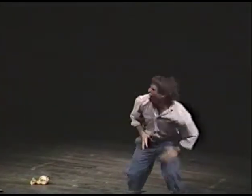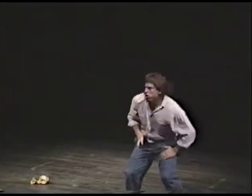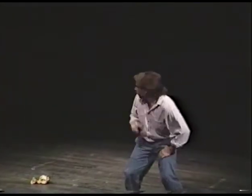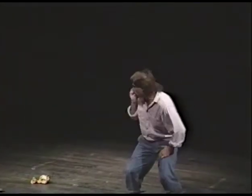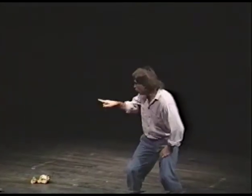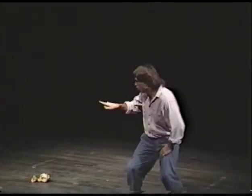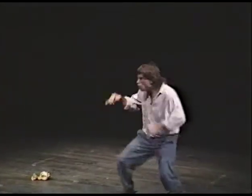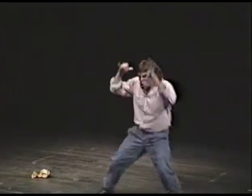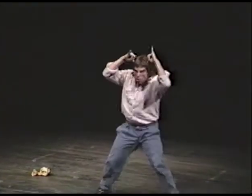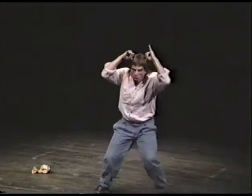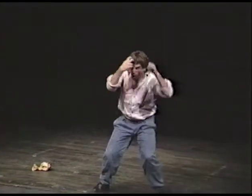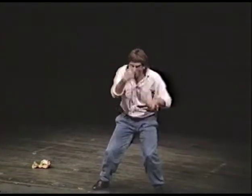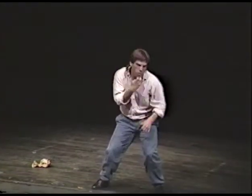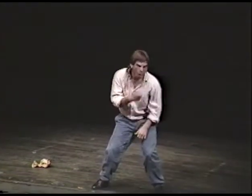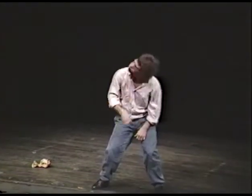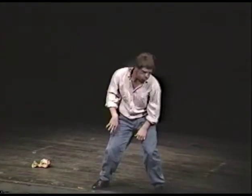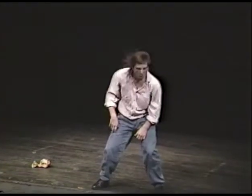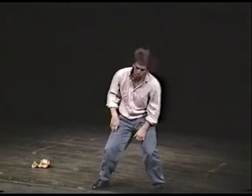[GOAT BELL RINGS]